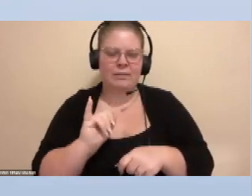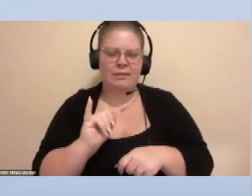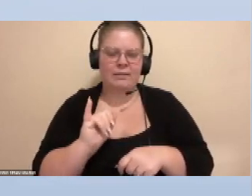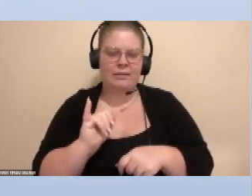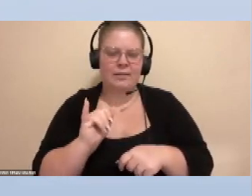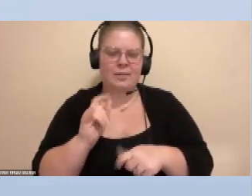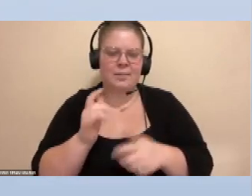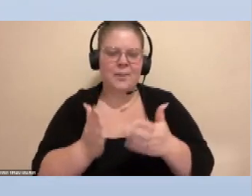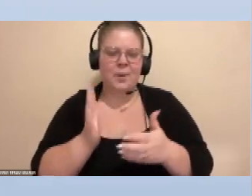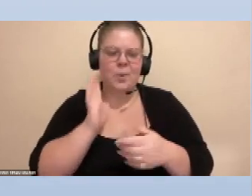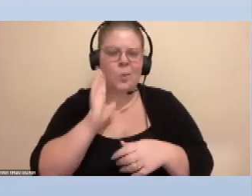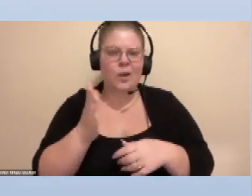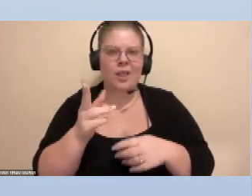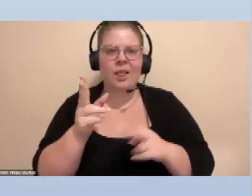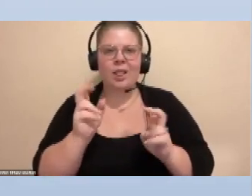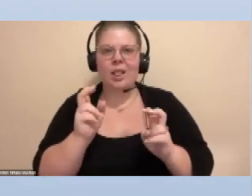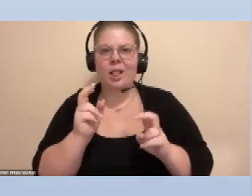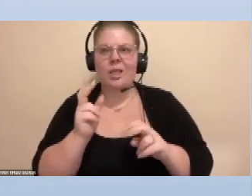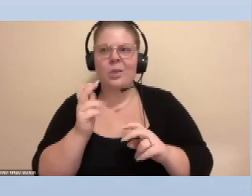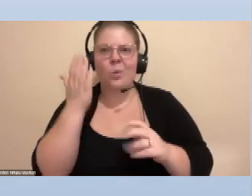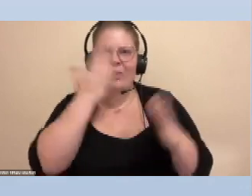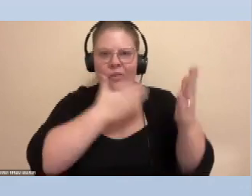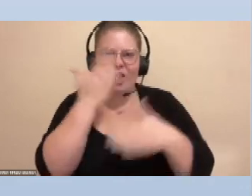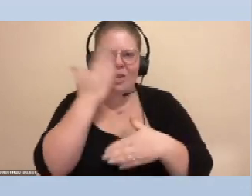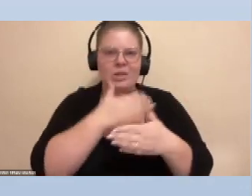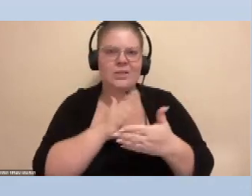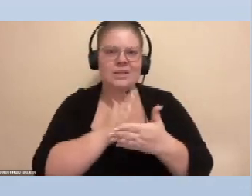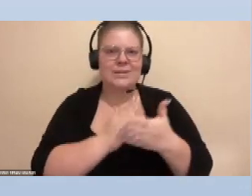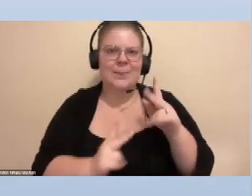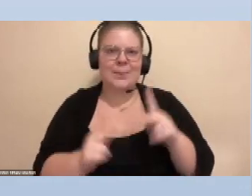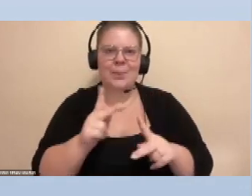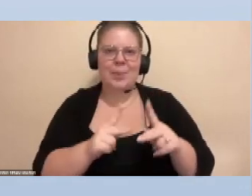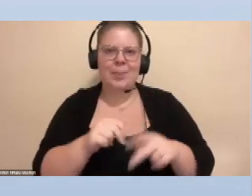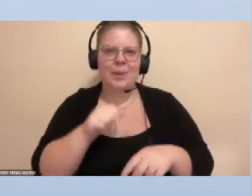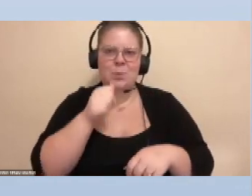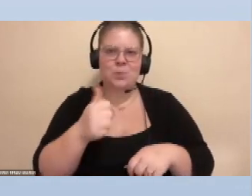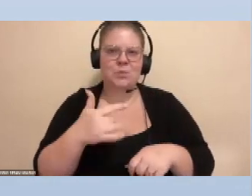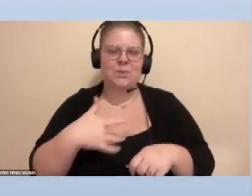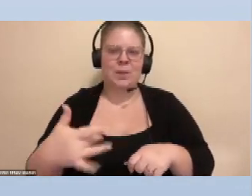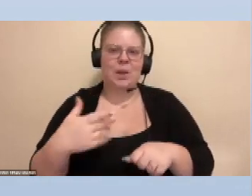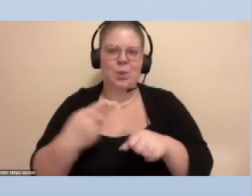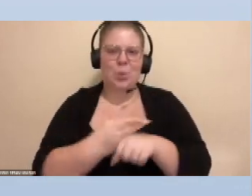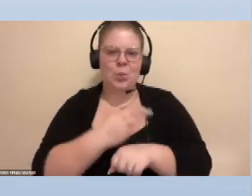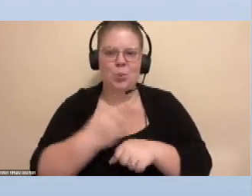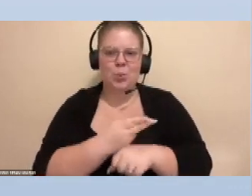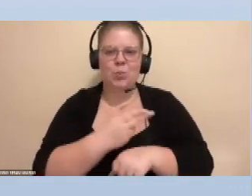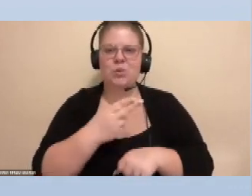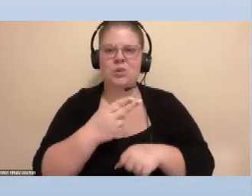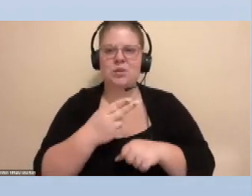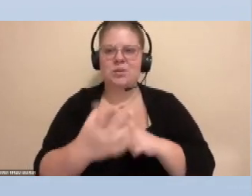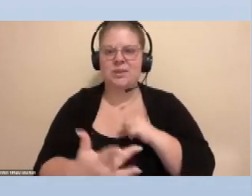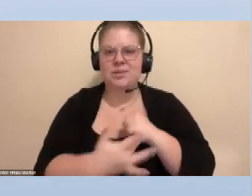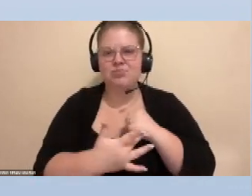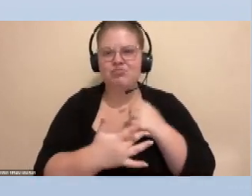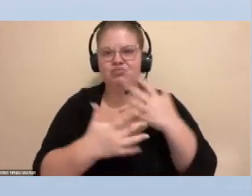who wouldn't typically interact with AI or even online.